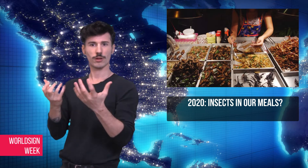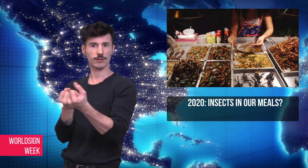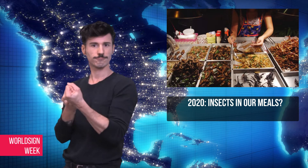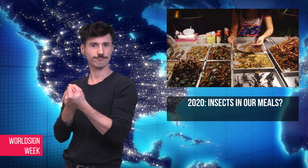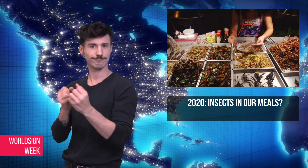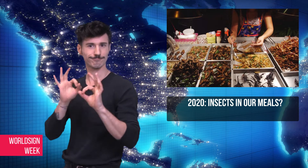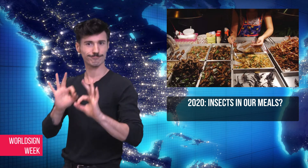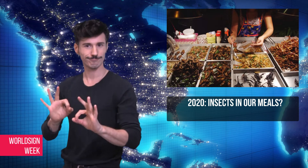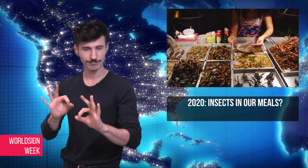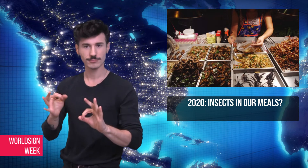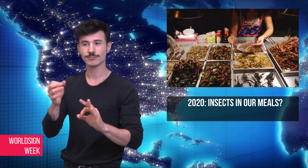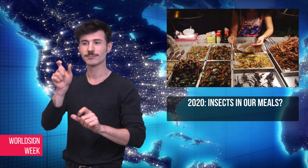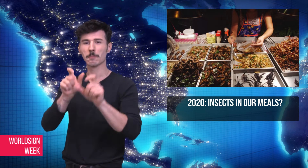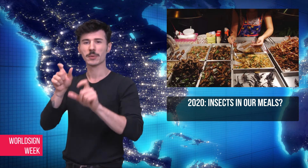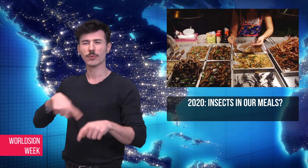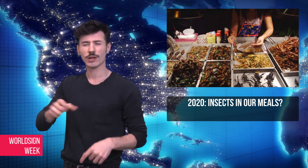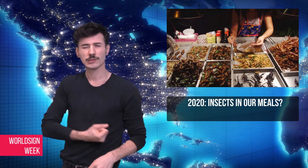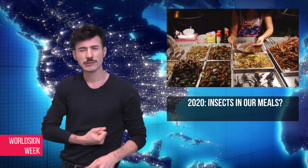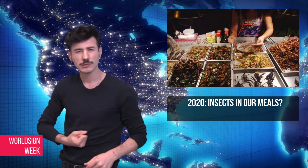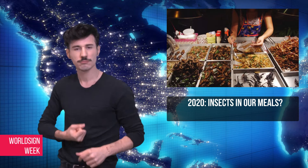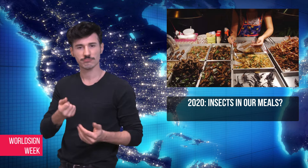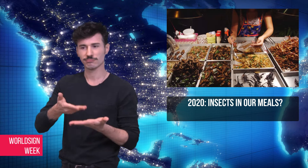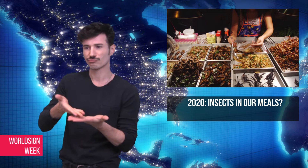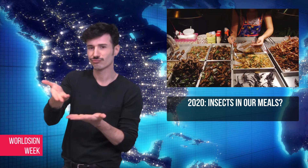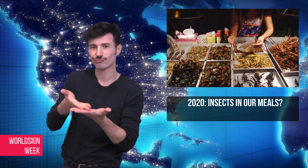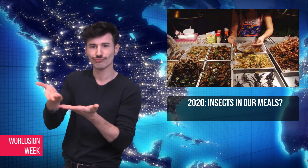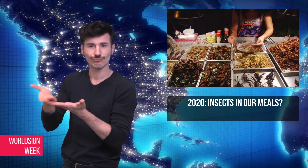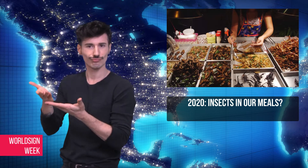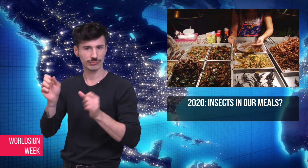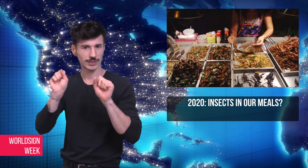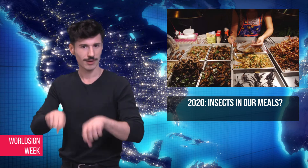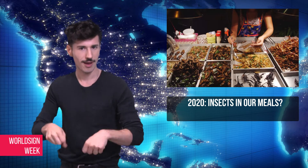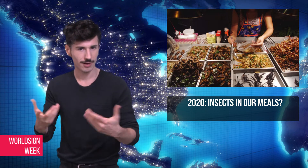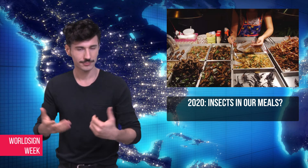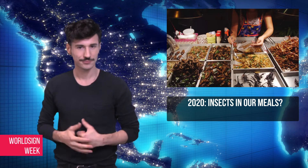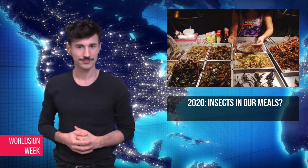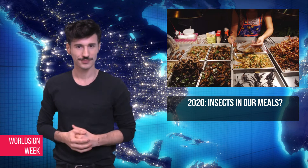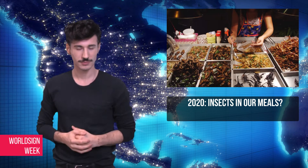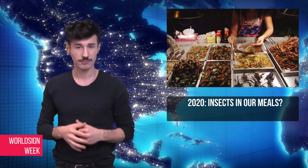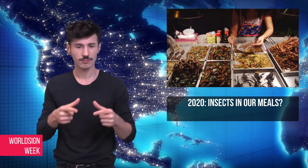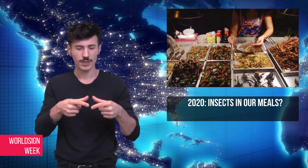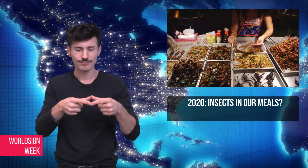feeding the world’s population.